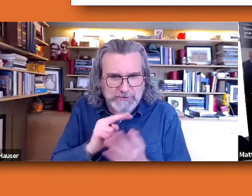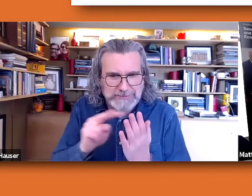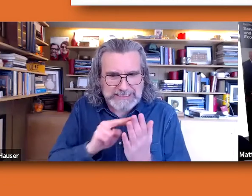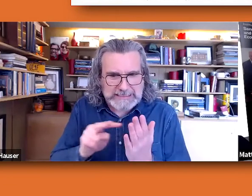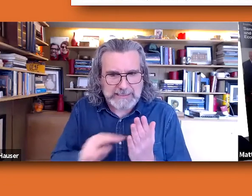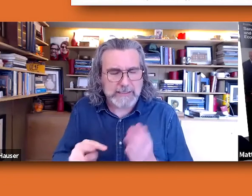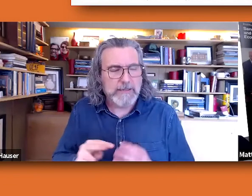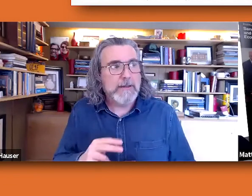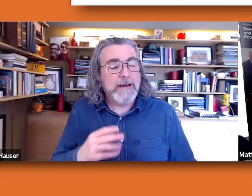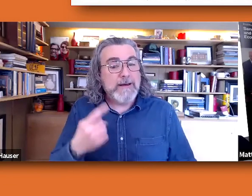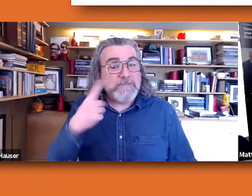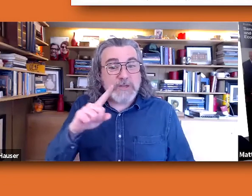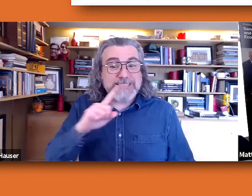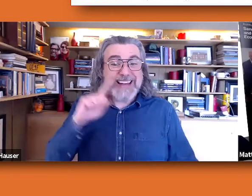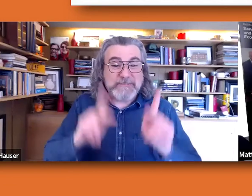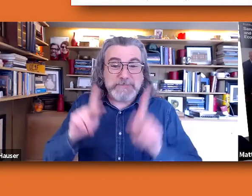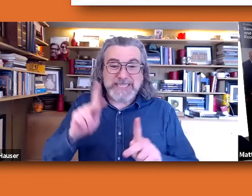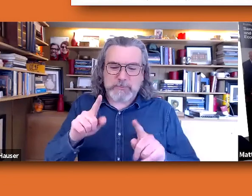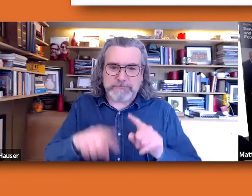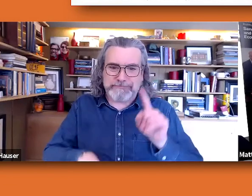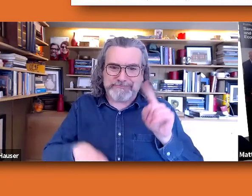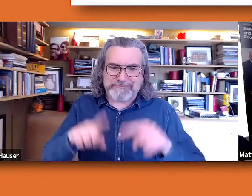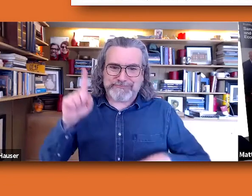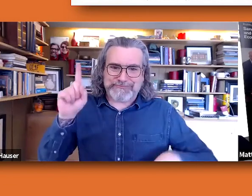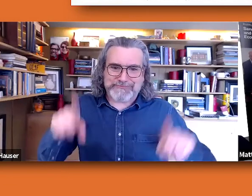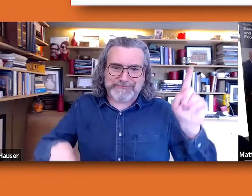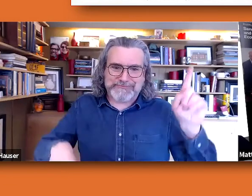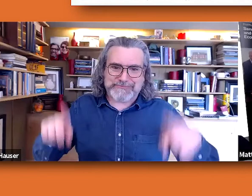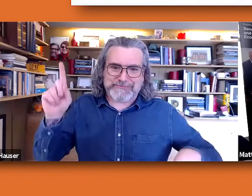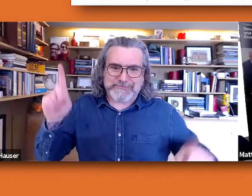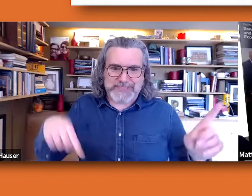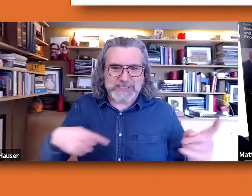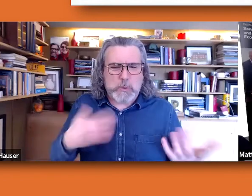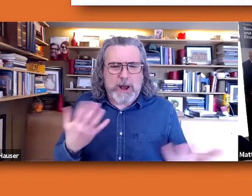that's mostly taking place, um, during the initial instruction